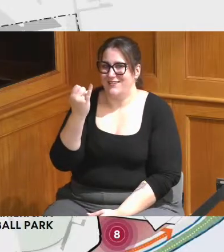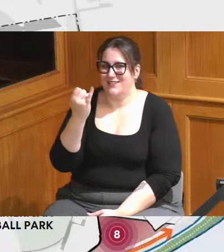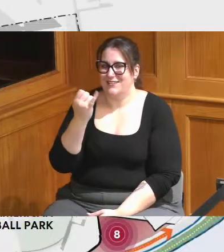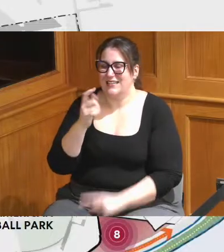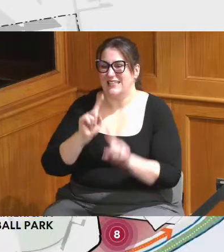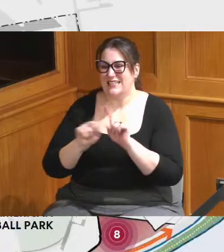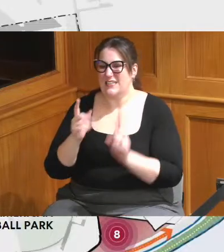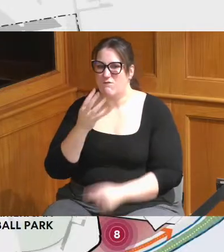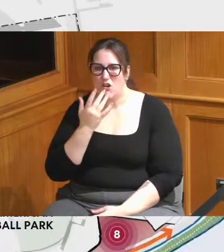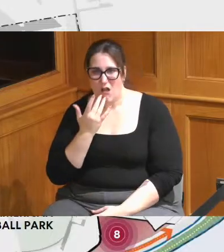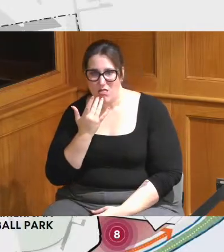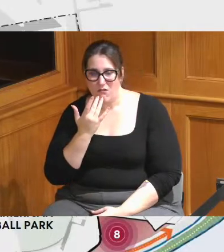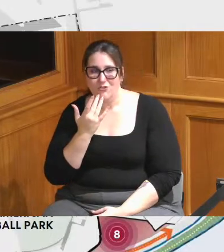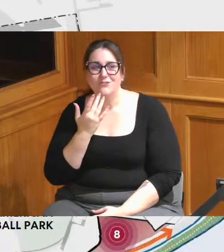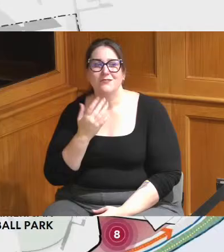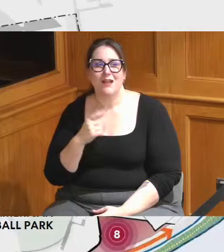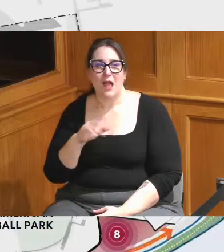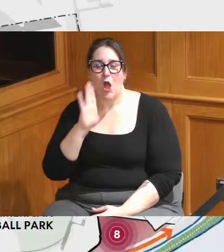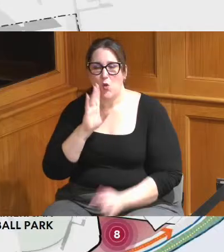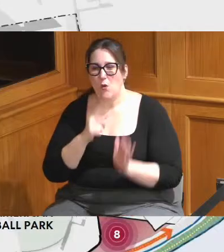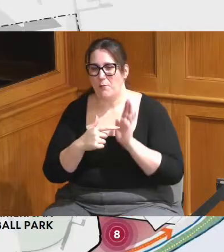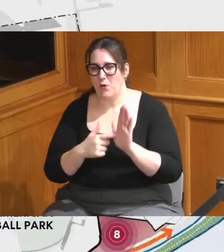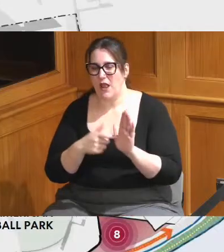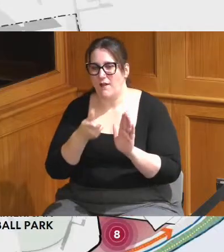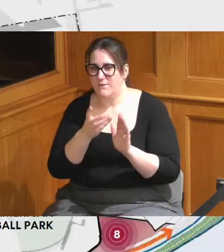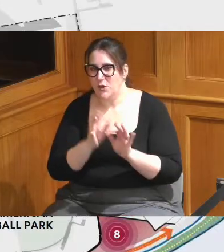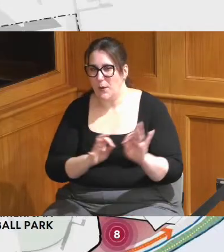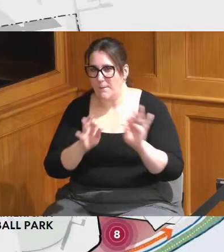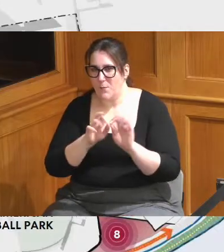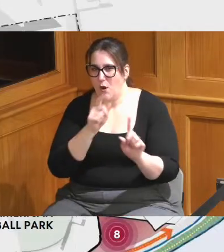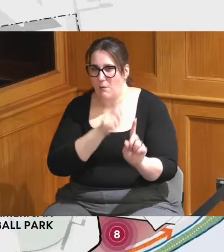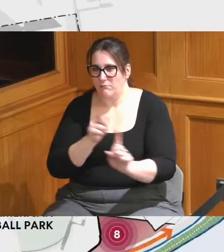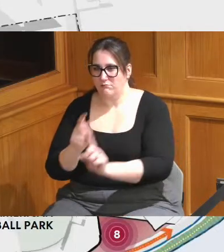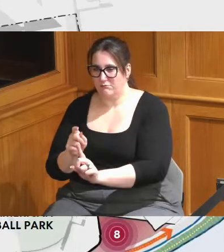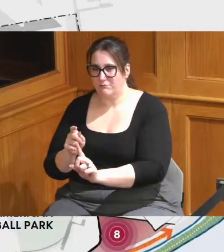walk you through just a couple of key spots here. Happy to come back to this in the Q&A. it starts